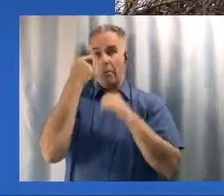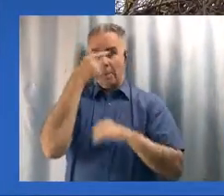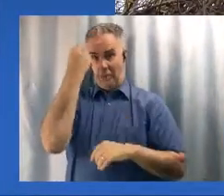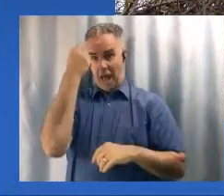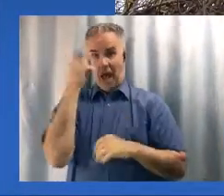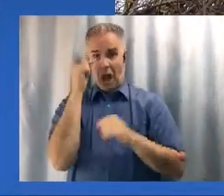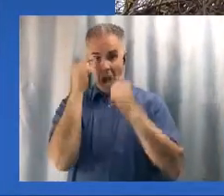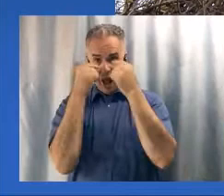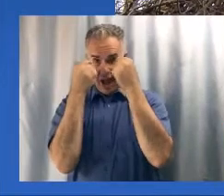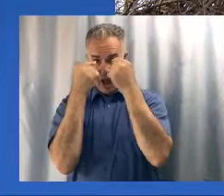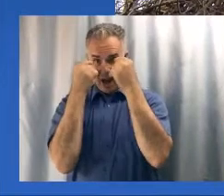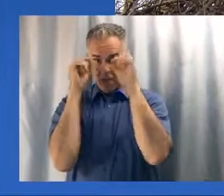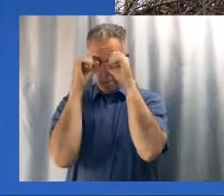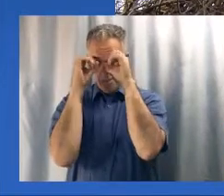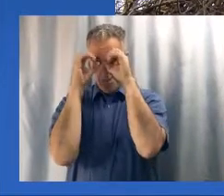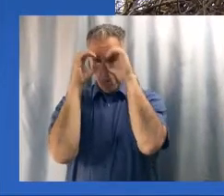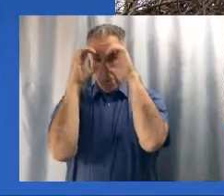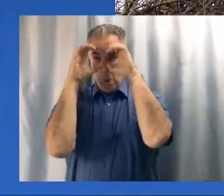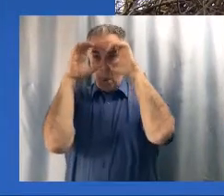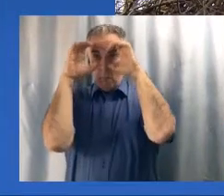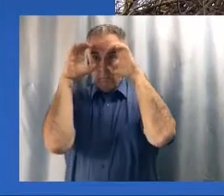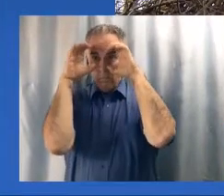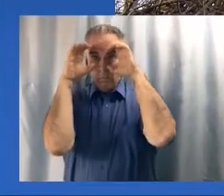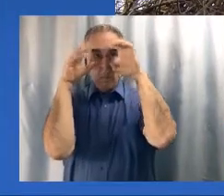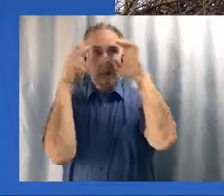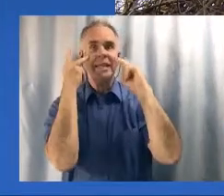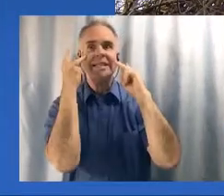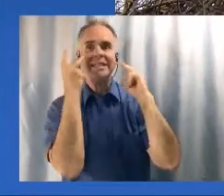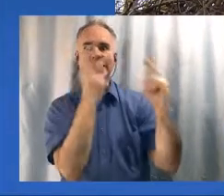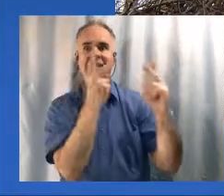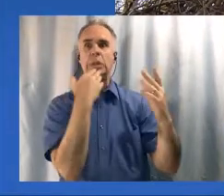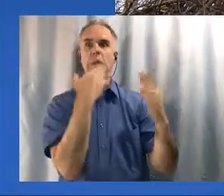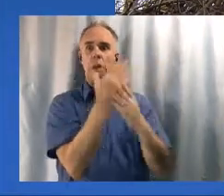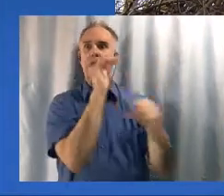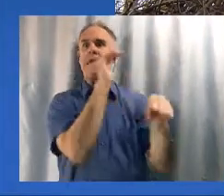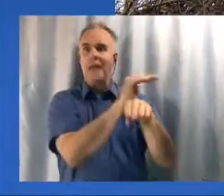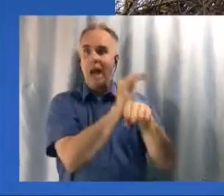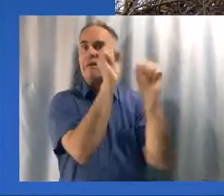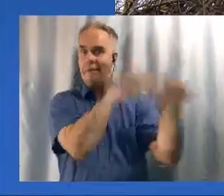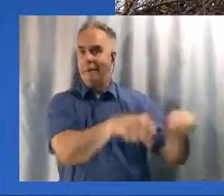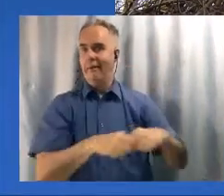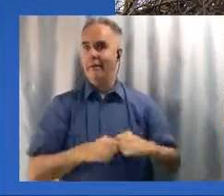This allows more light to enter into their eyes, giving them unusually